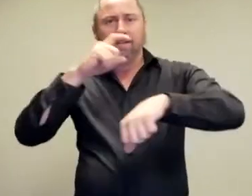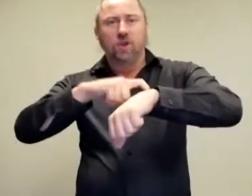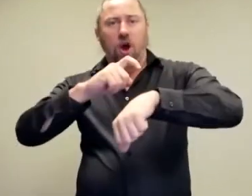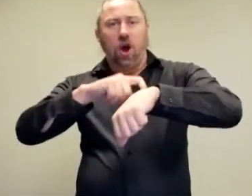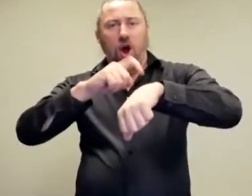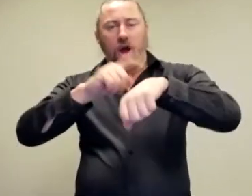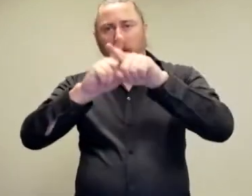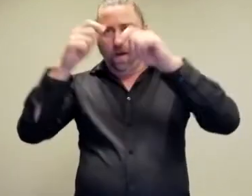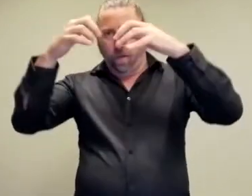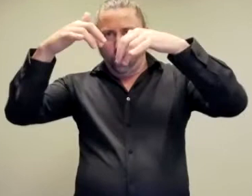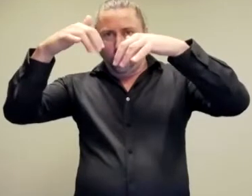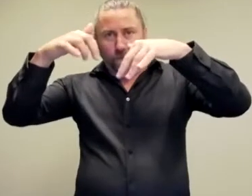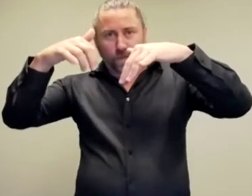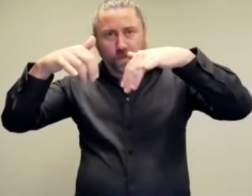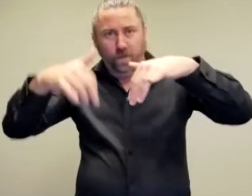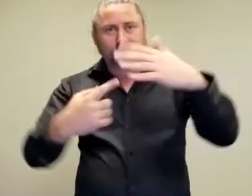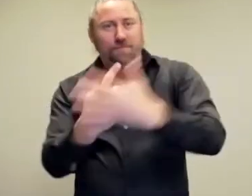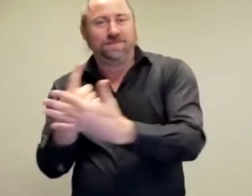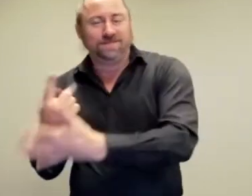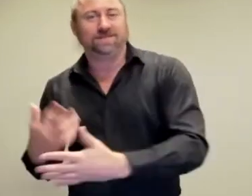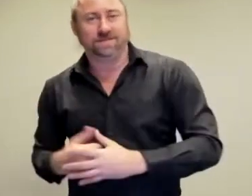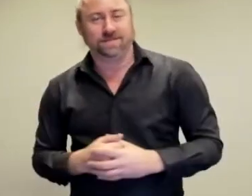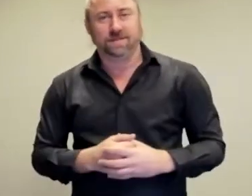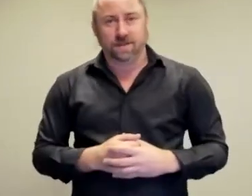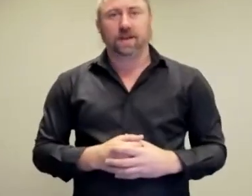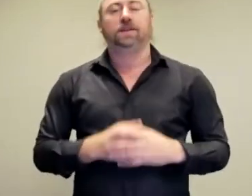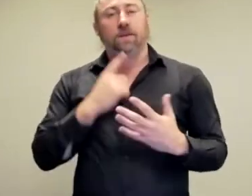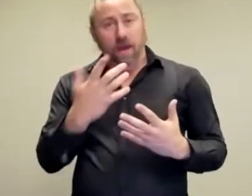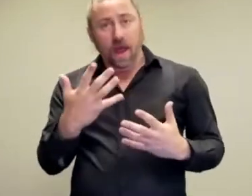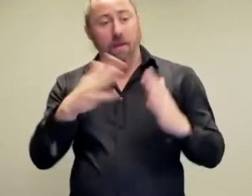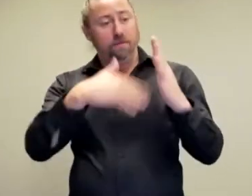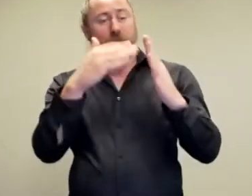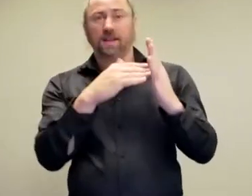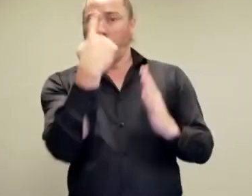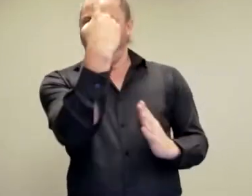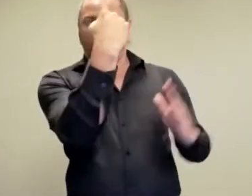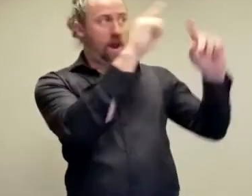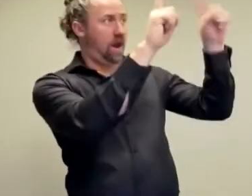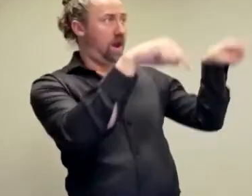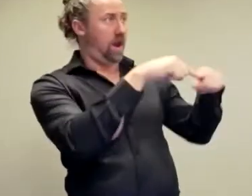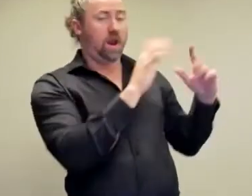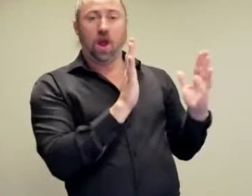Together they point to the fact that paintings aren't hermetically sealed objects, they are part of a network and their